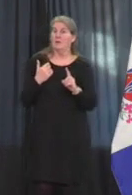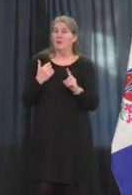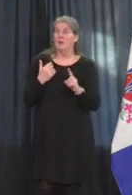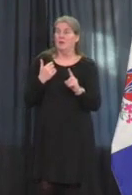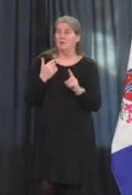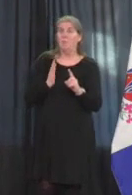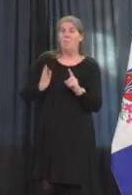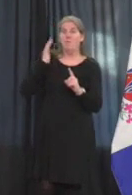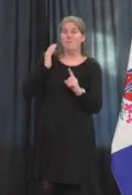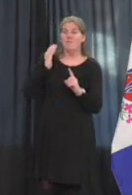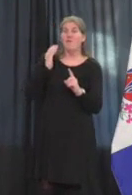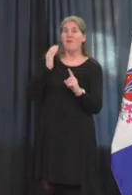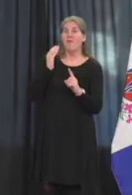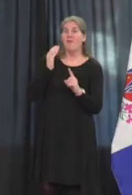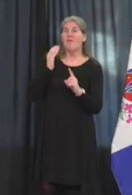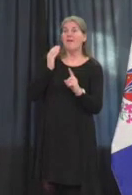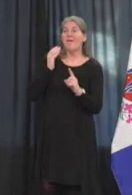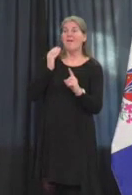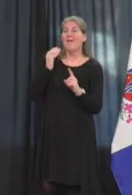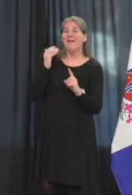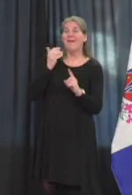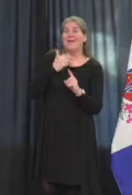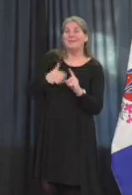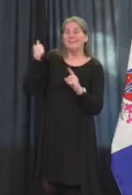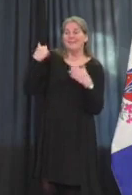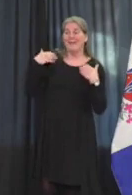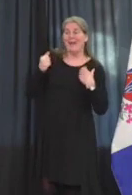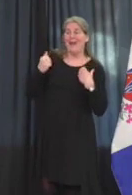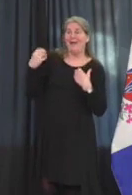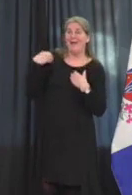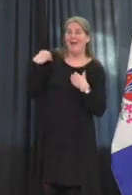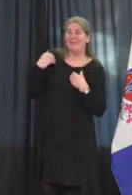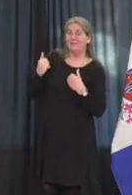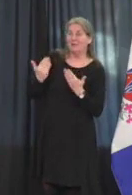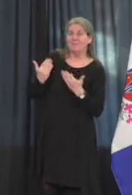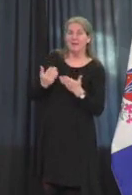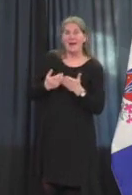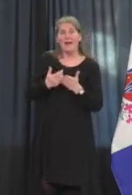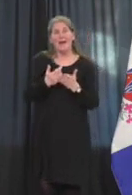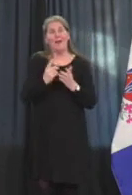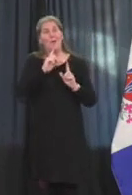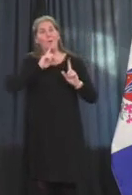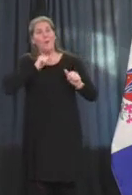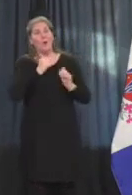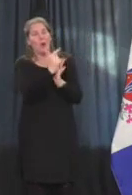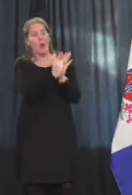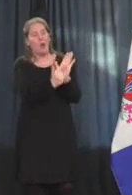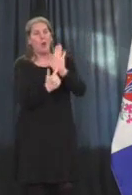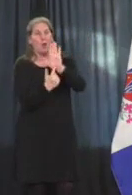OR THE LAW THAT THE CHIEF MEDICAL OFFICER OF HEALTH HAS GIVEN TO US IS GOING TO BE ABIDED BY.